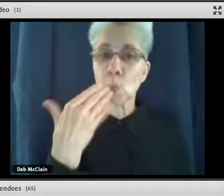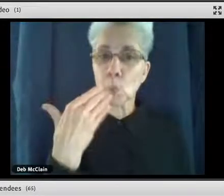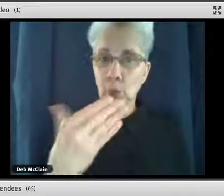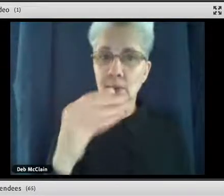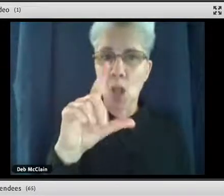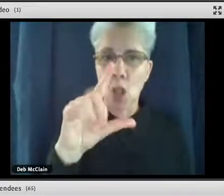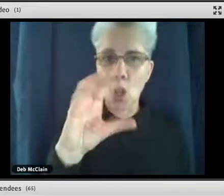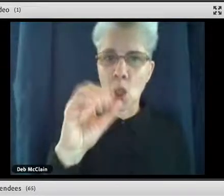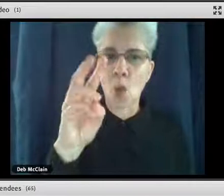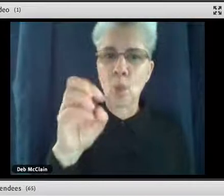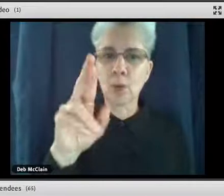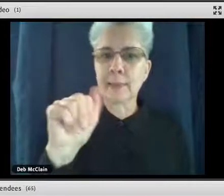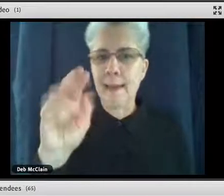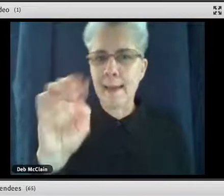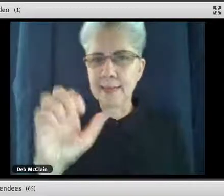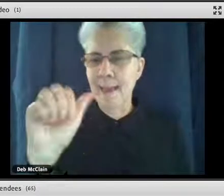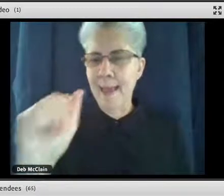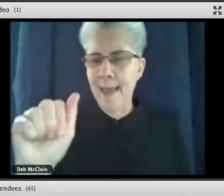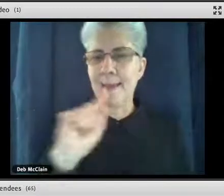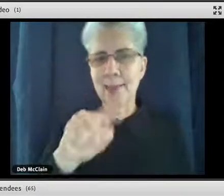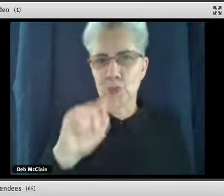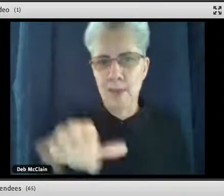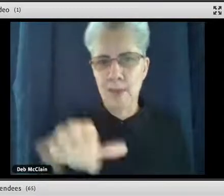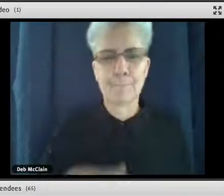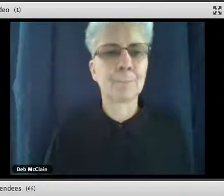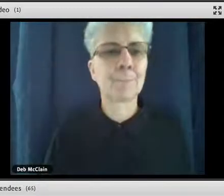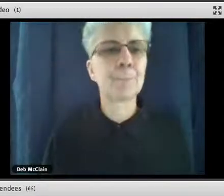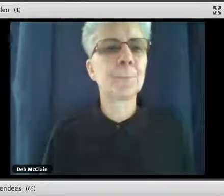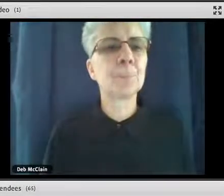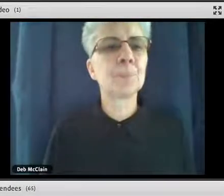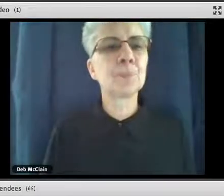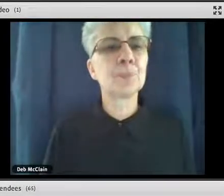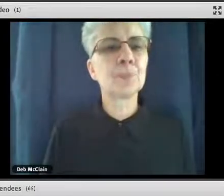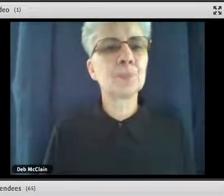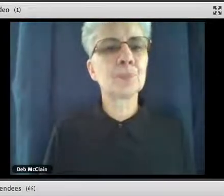So "a," lowercase "a" is our answer.